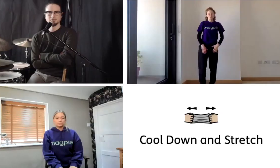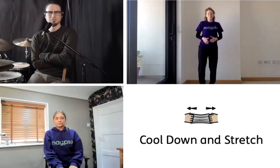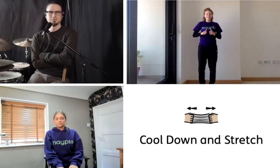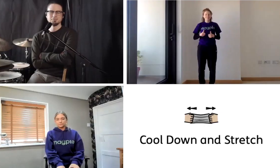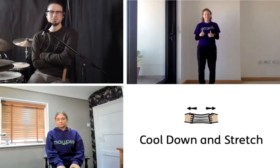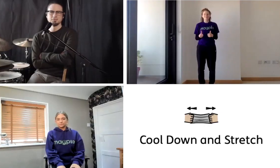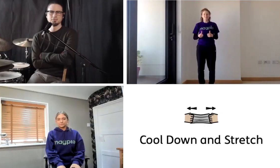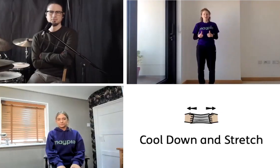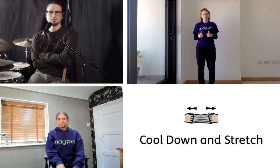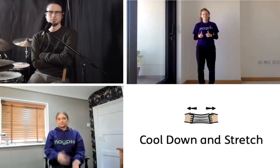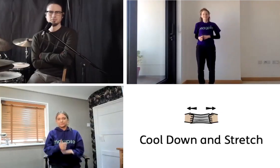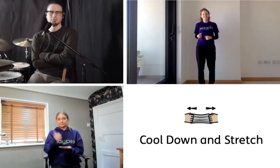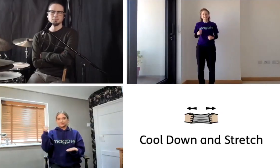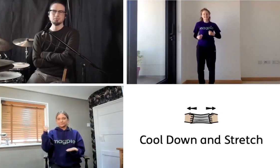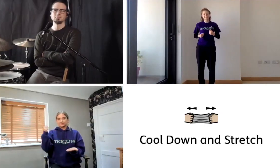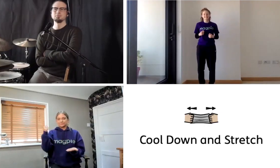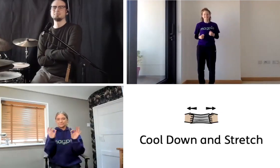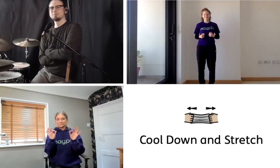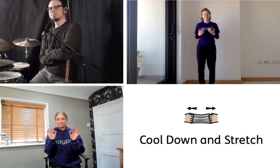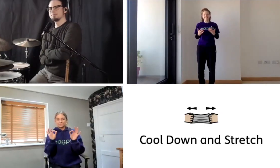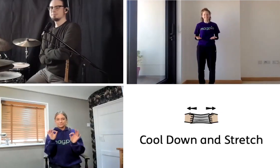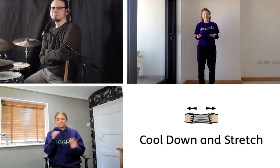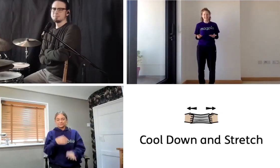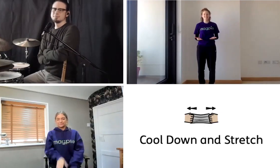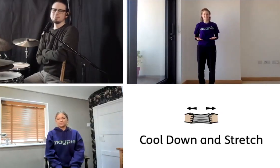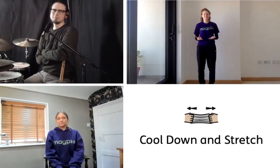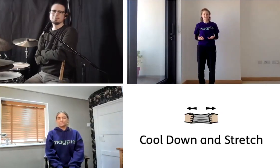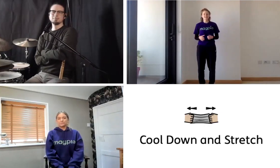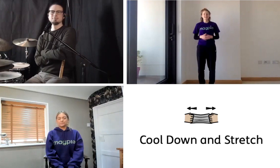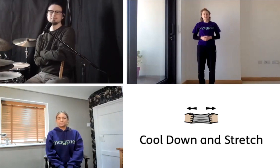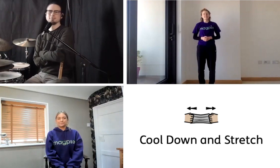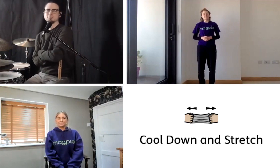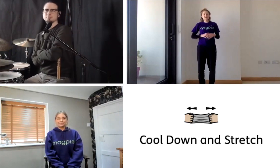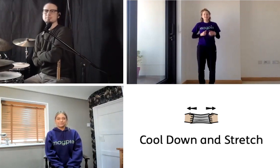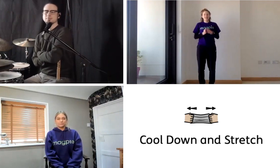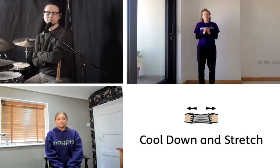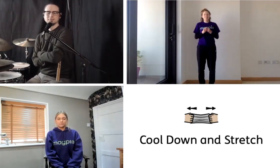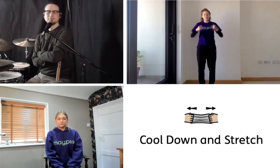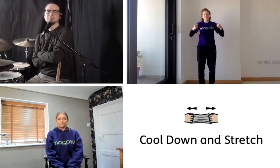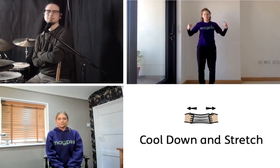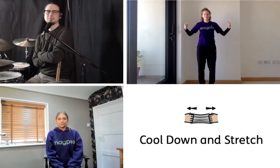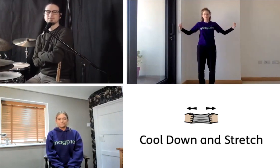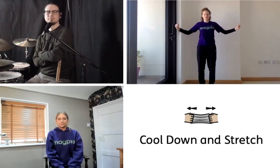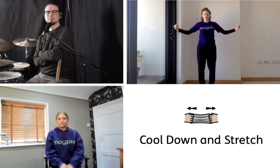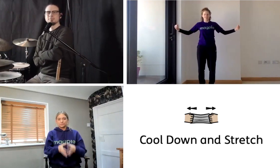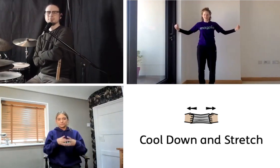well done everyone fantastic dancing today it's now time to do some stretches